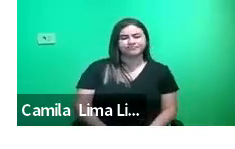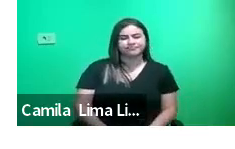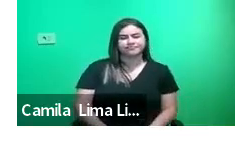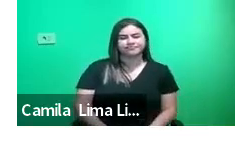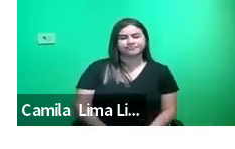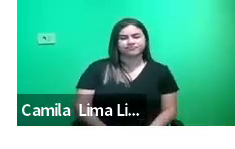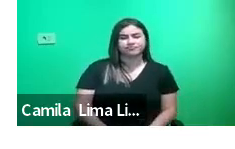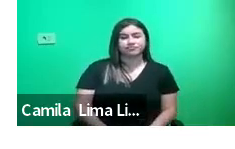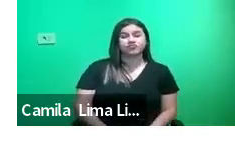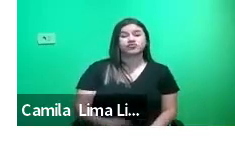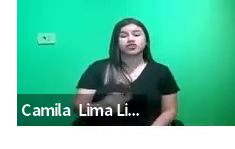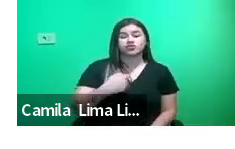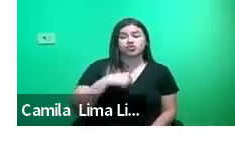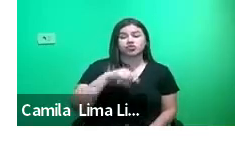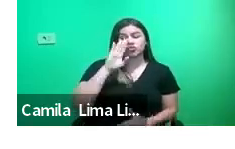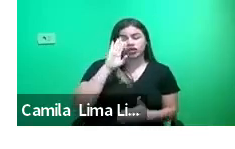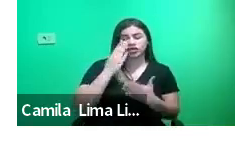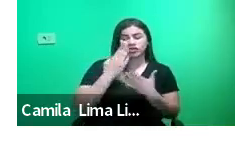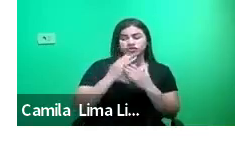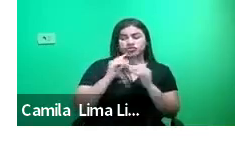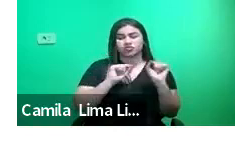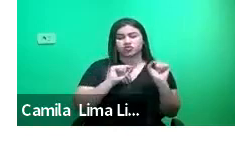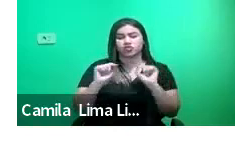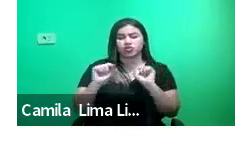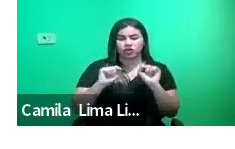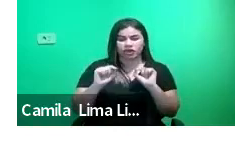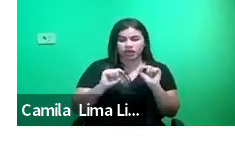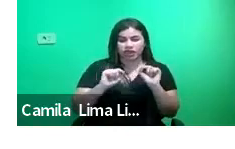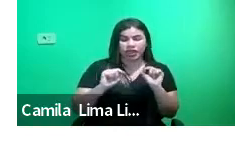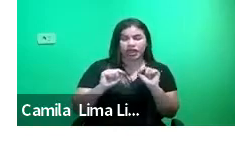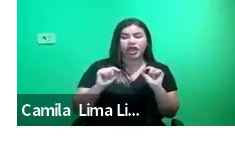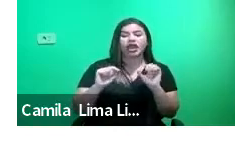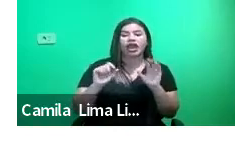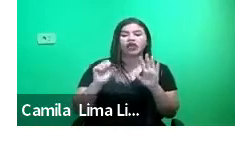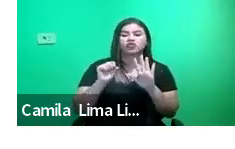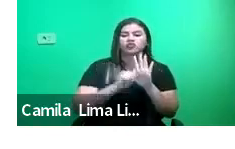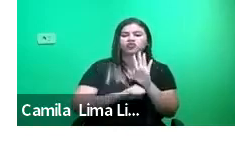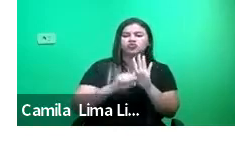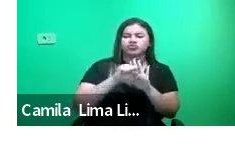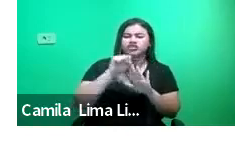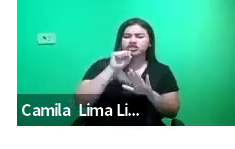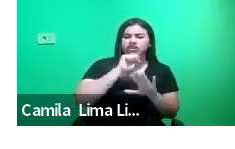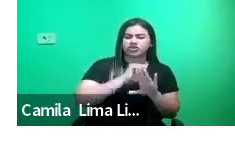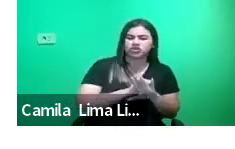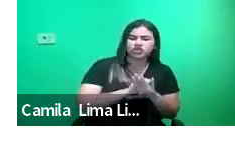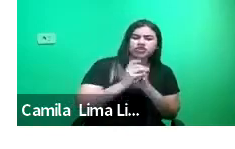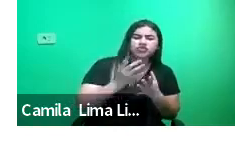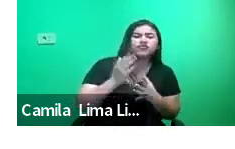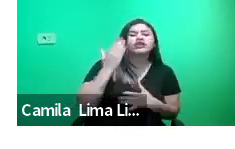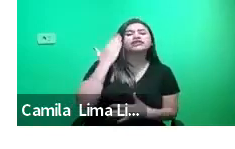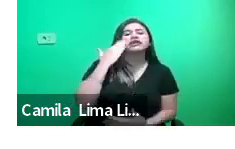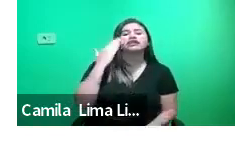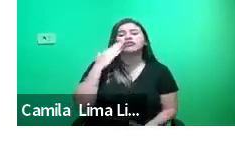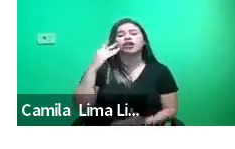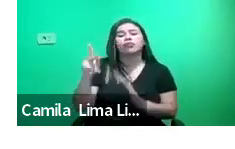d and I think it's the it's the d and I think it's the it's it's the simological ability is the The interpretation, abilities, and subjectivity of the child, him or her